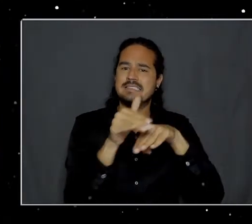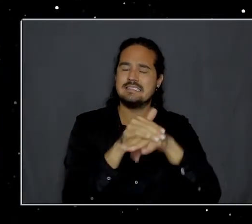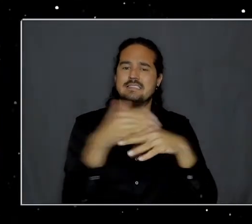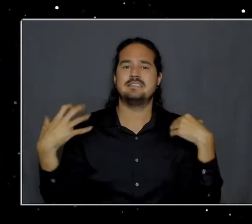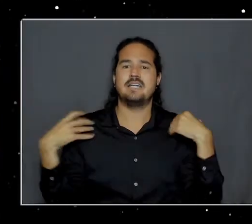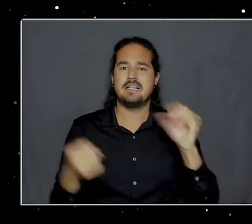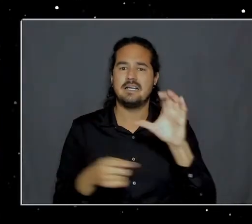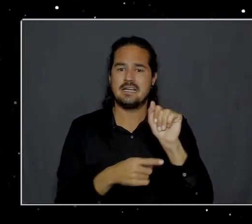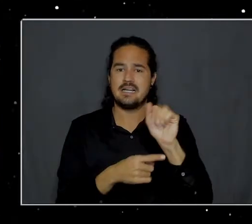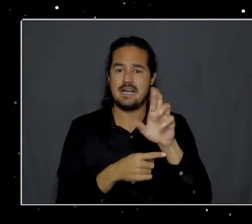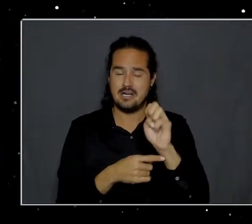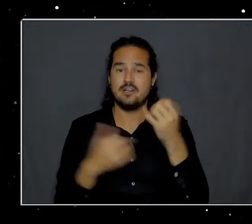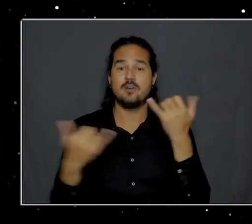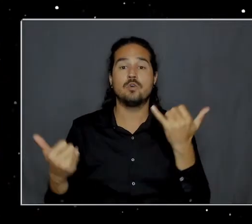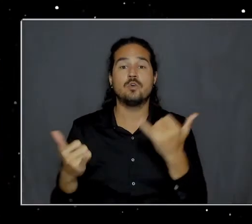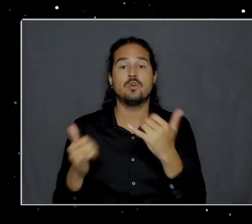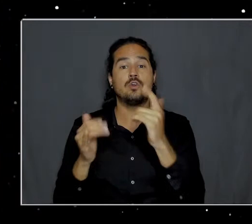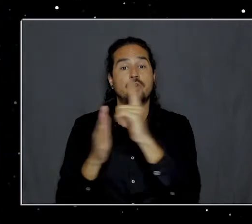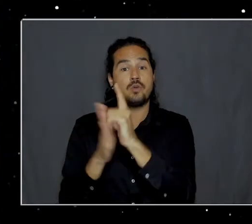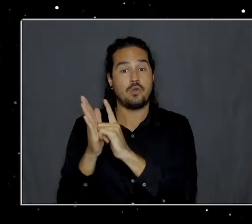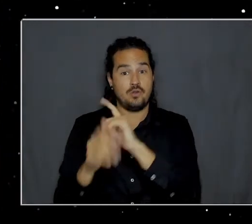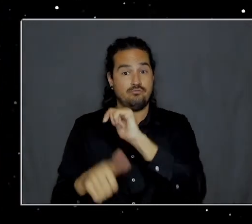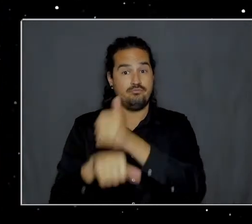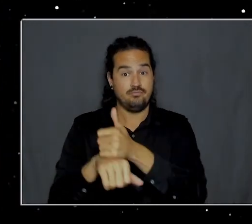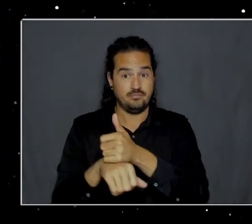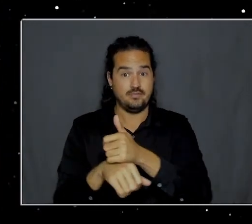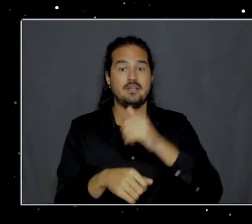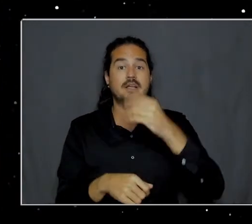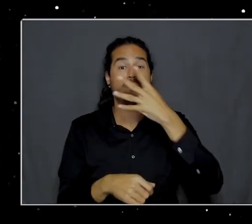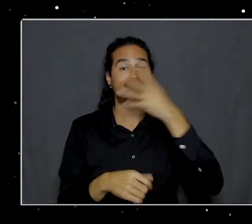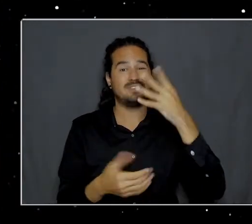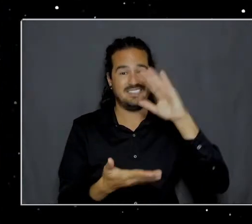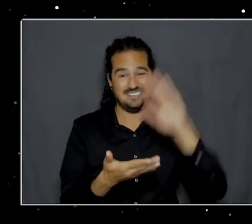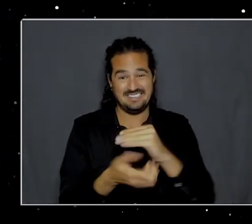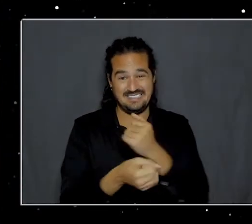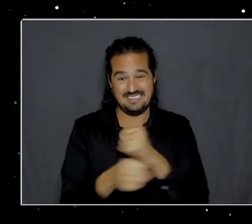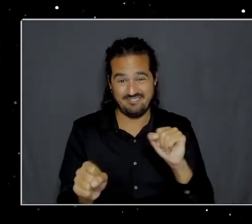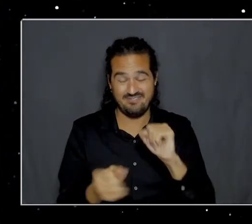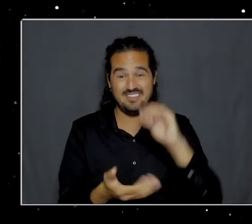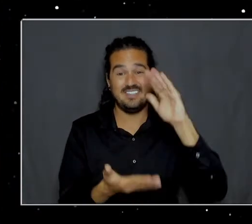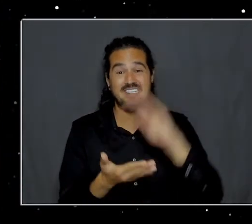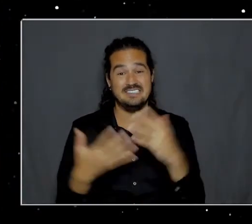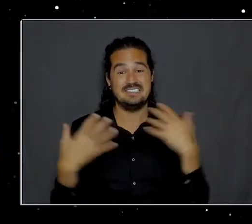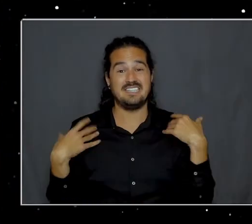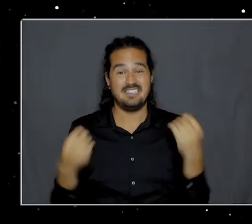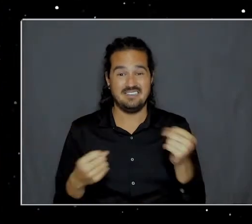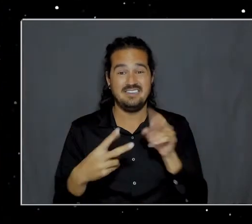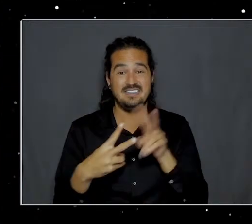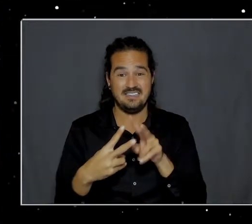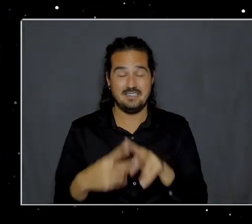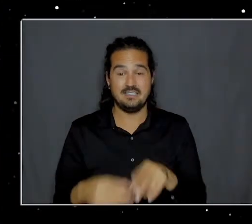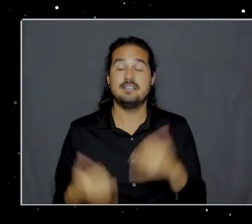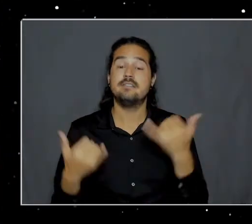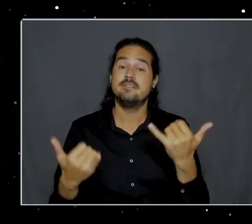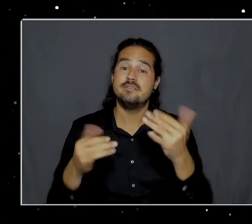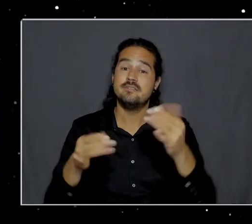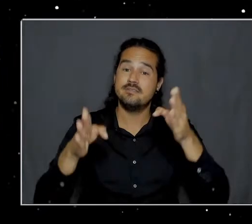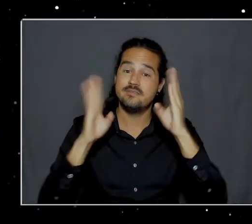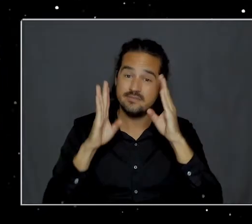COMMUNITIES NOT ONLY LESS SAFE, BUT LESS HEALTHY.